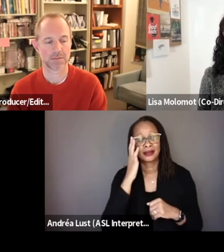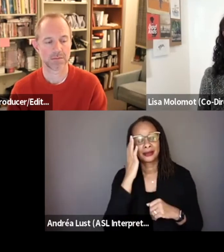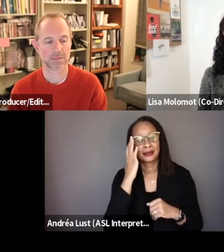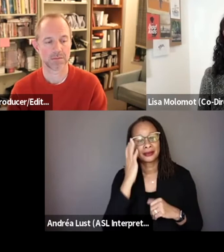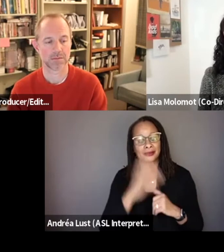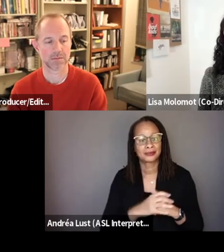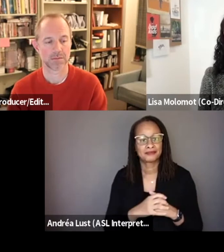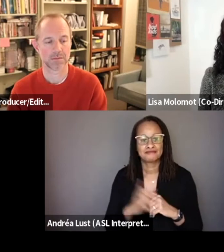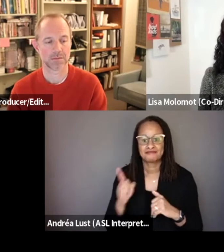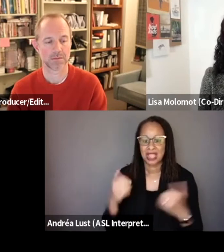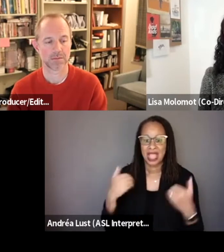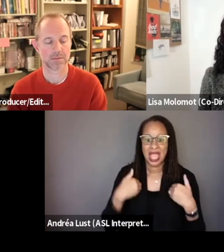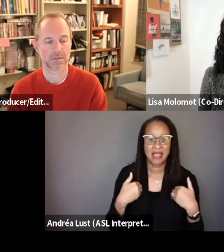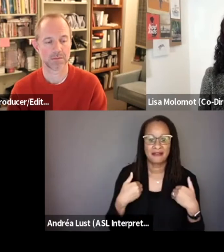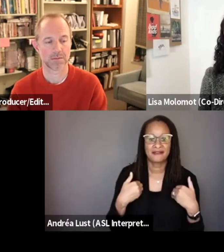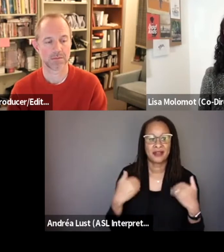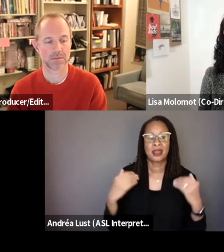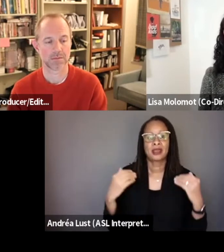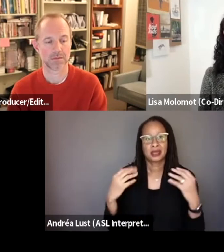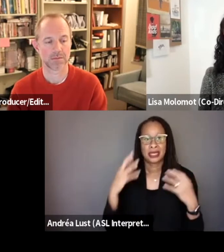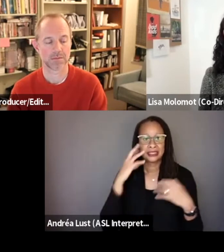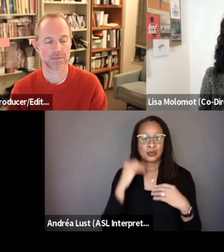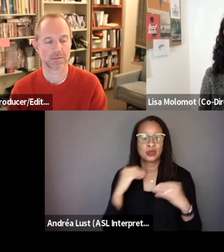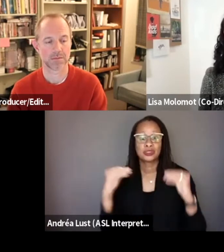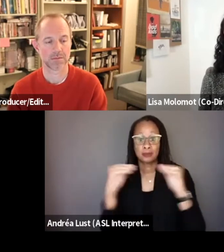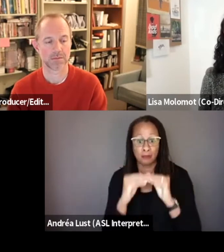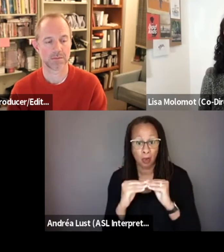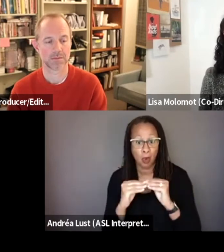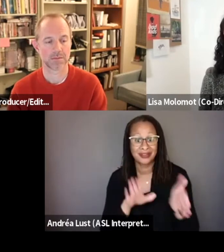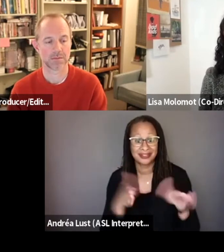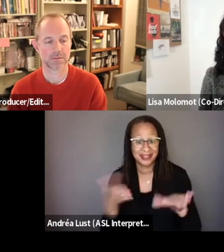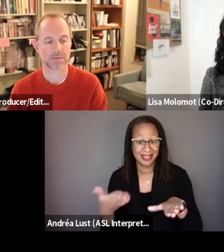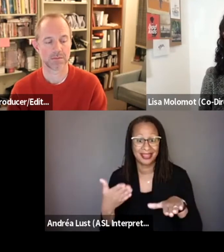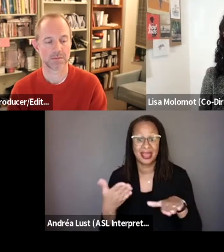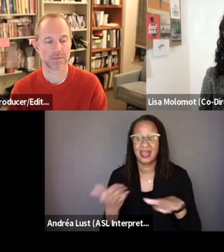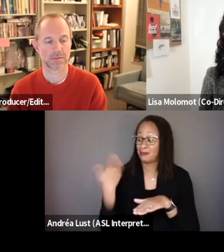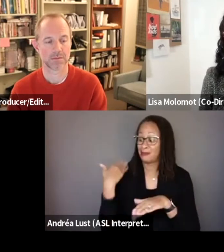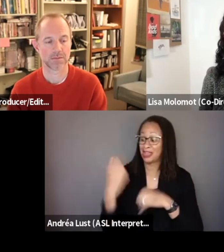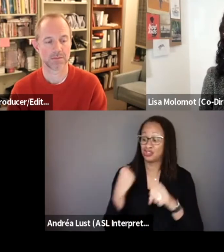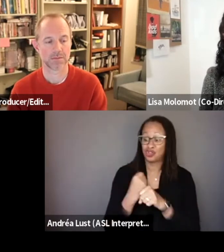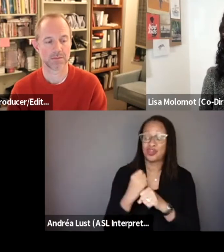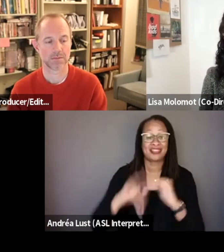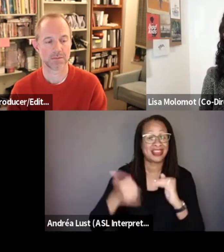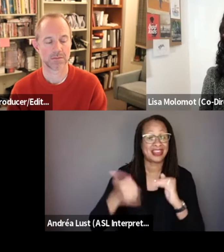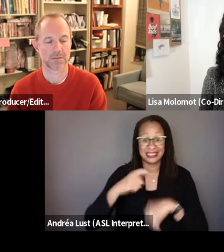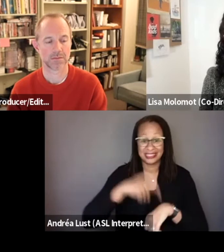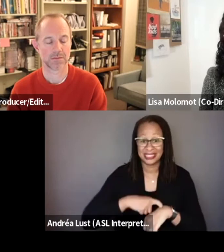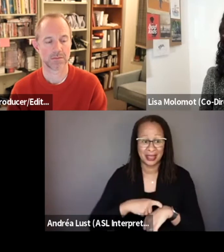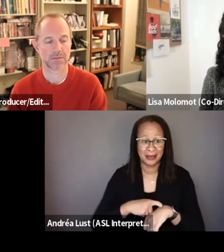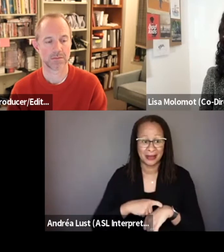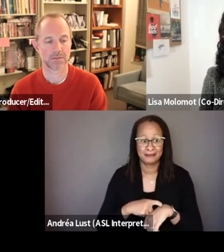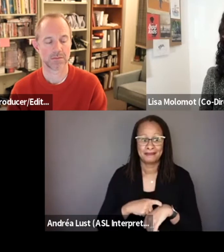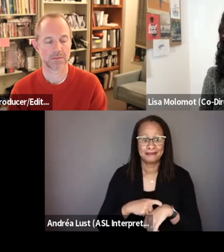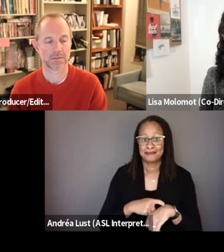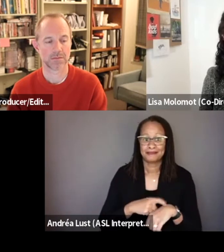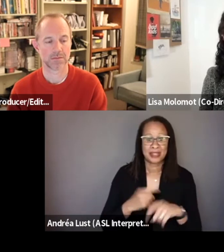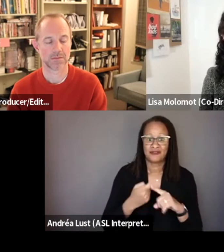there have been more migrant deaths this past year than any time since the Clinton administration began this policy.